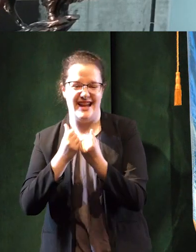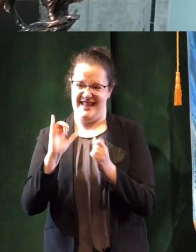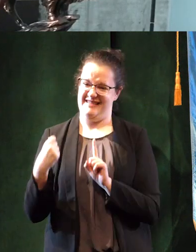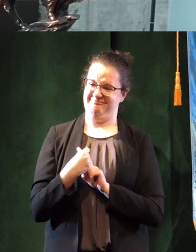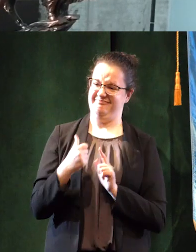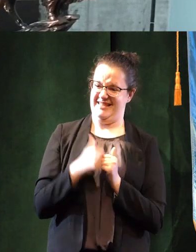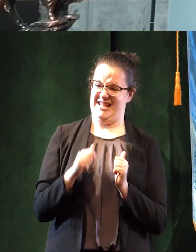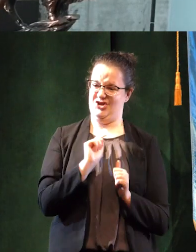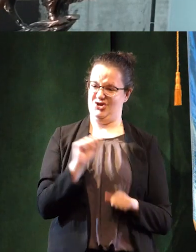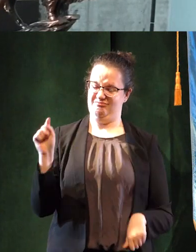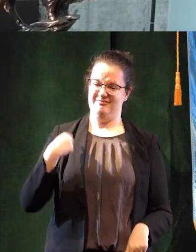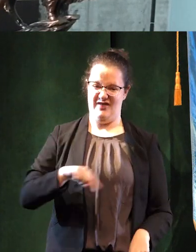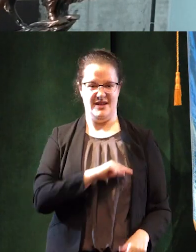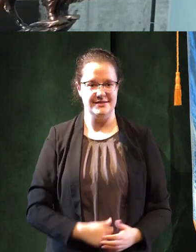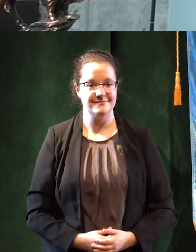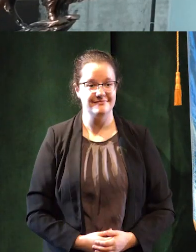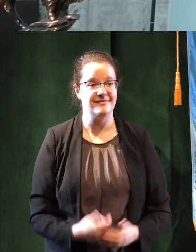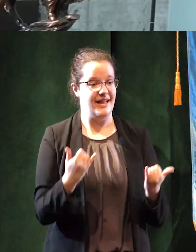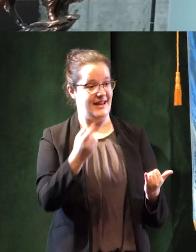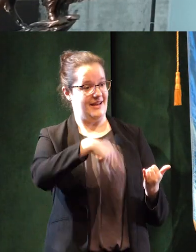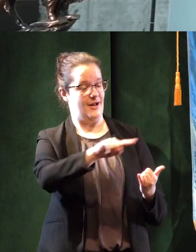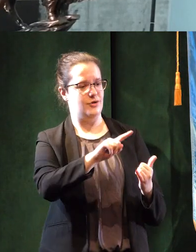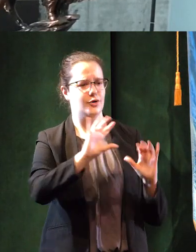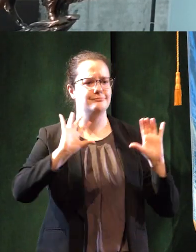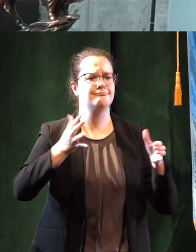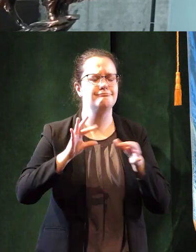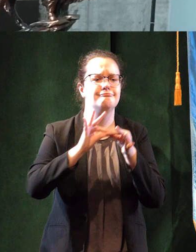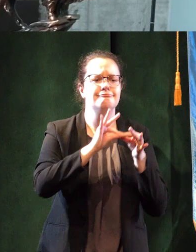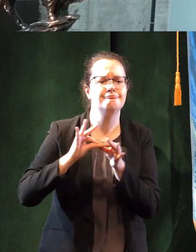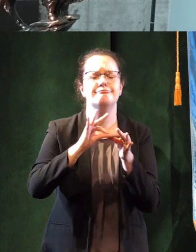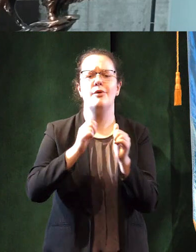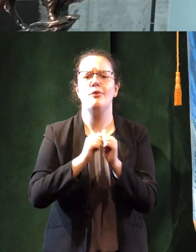every one of us you are now bonded with others for the class of 2020 across the